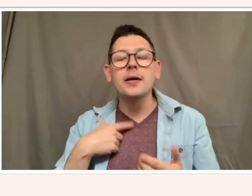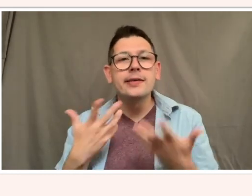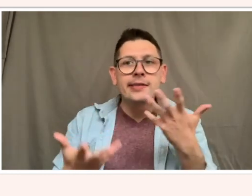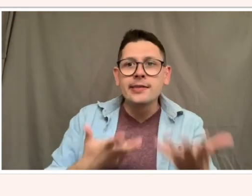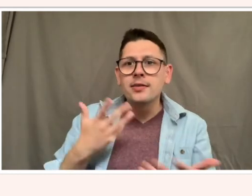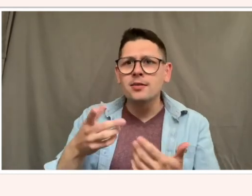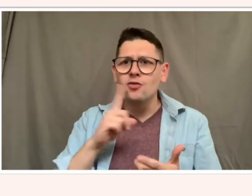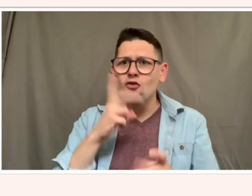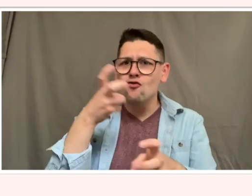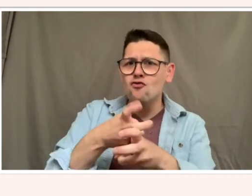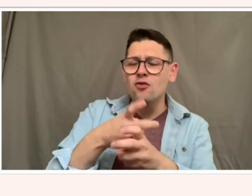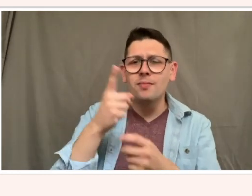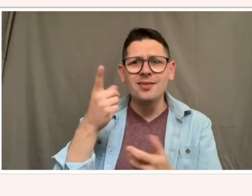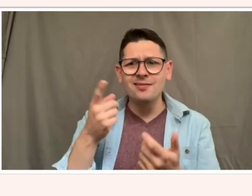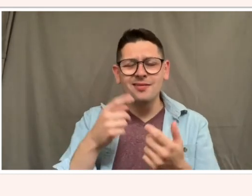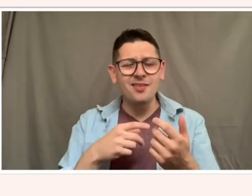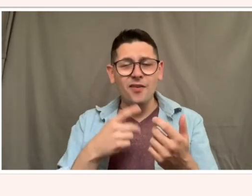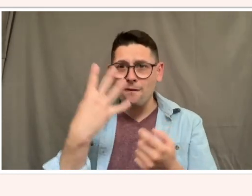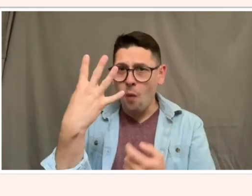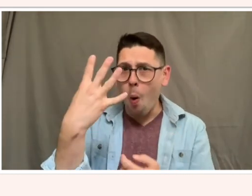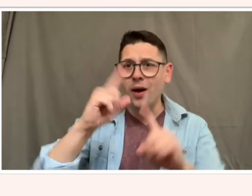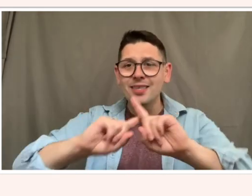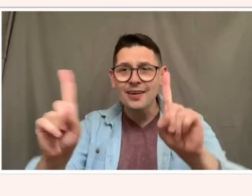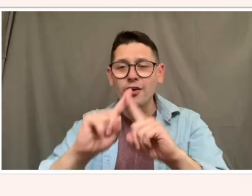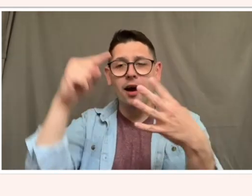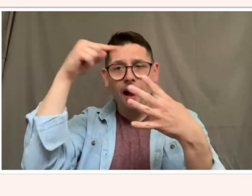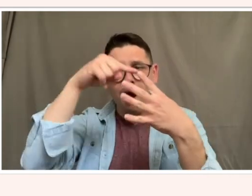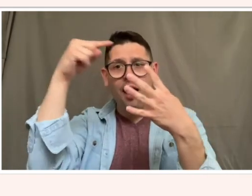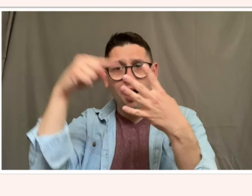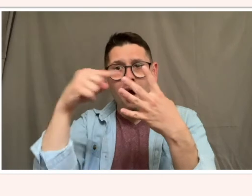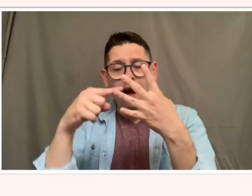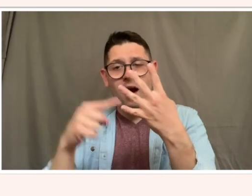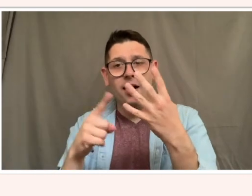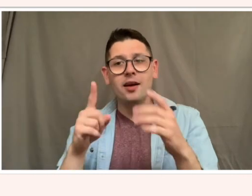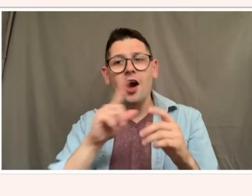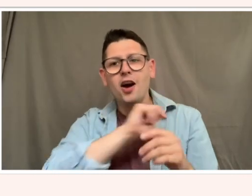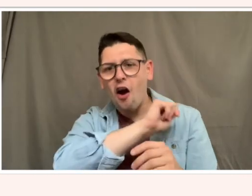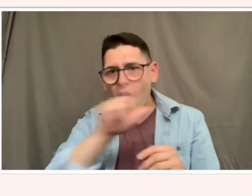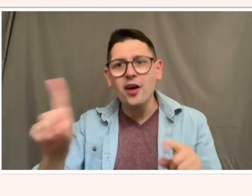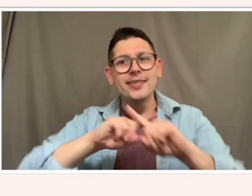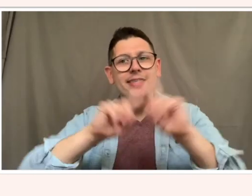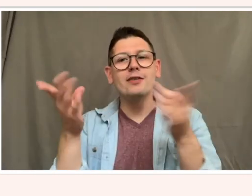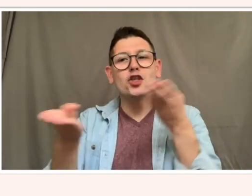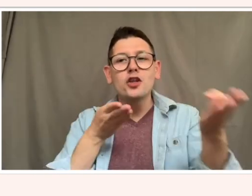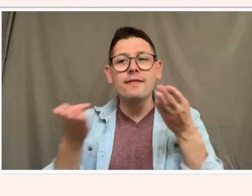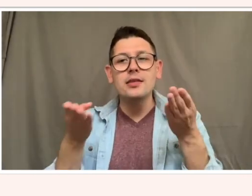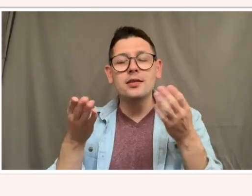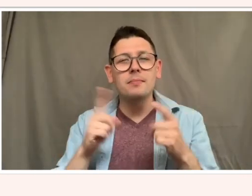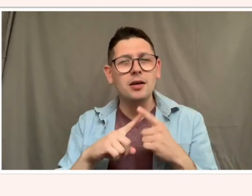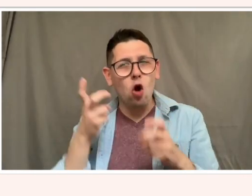a regular basis, or others may want SLP therapy, so there are different considerations